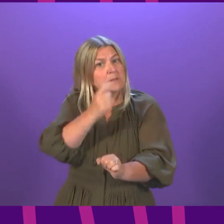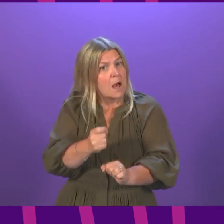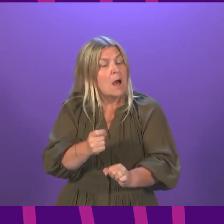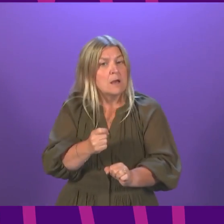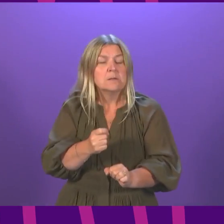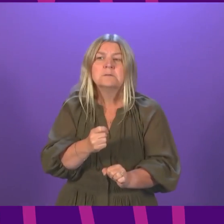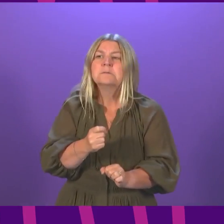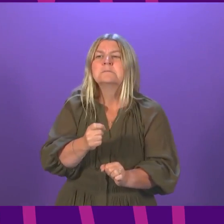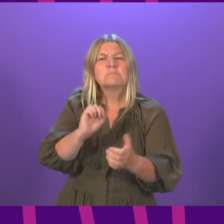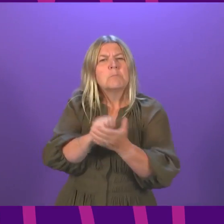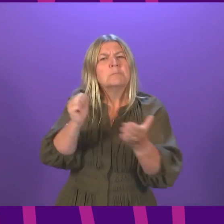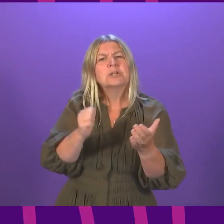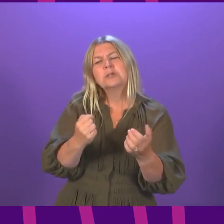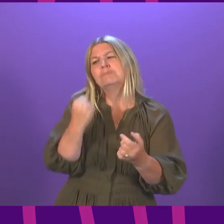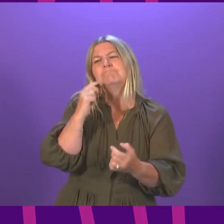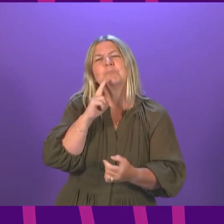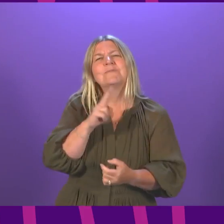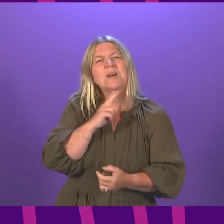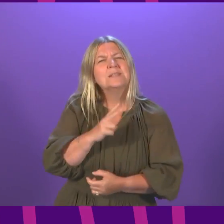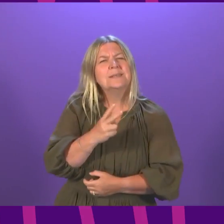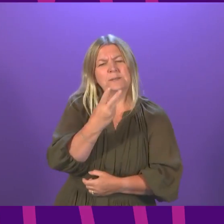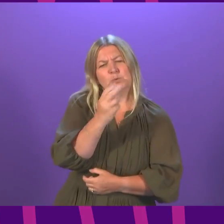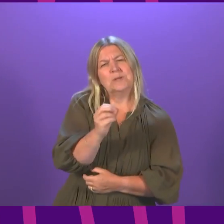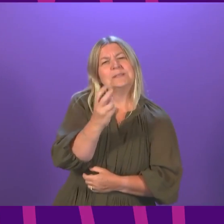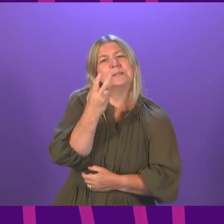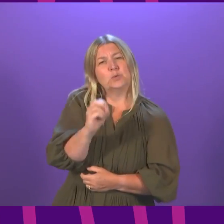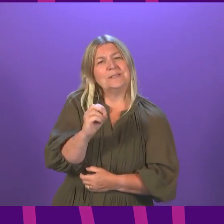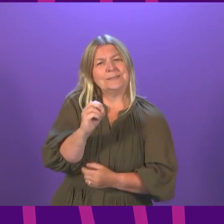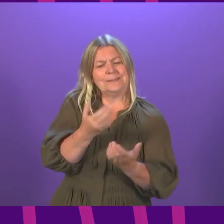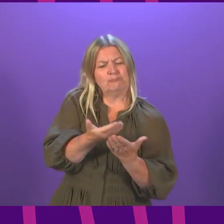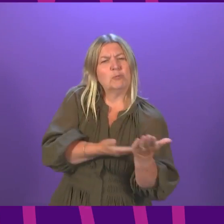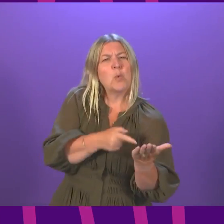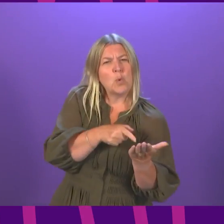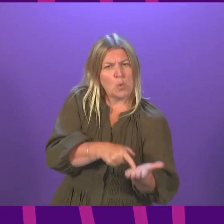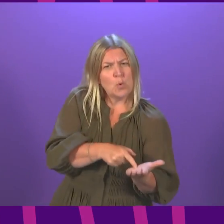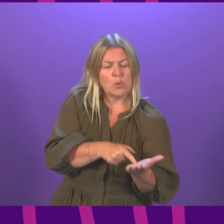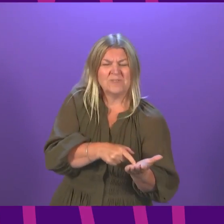death report on Friday was another stark reminder that the poorest communities suffer the most.